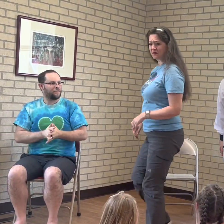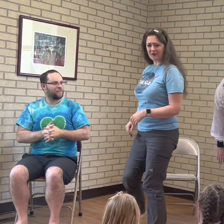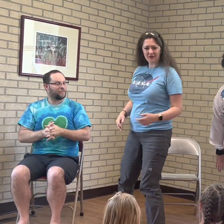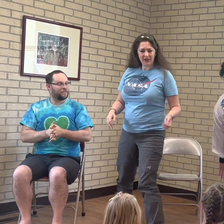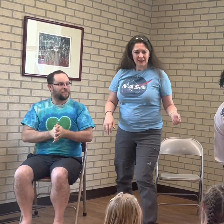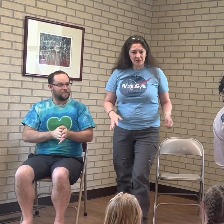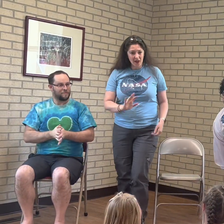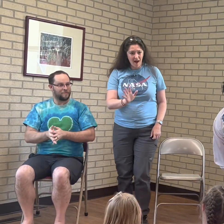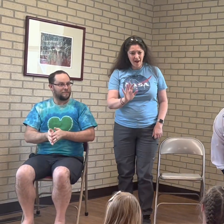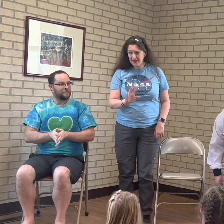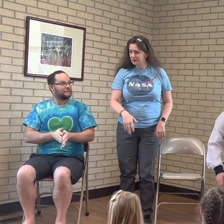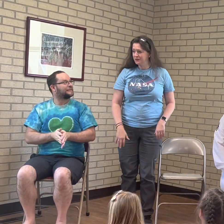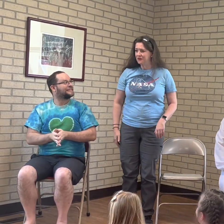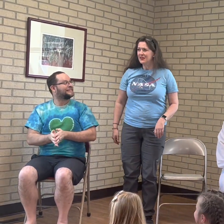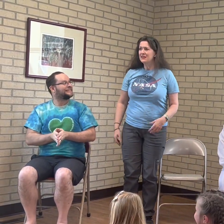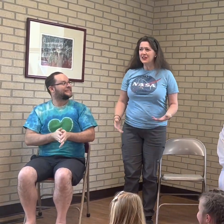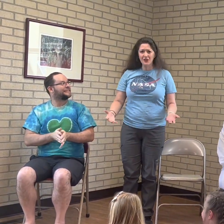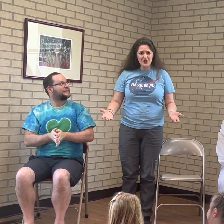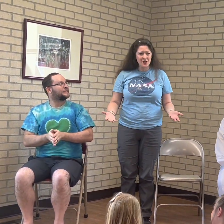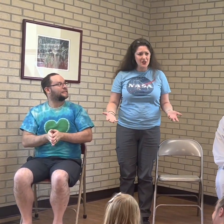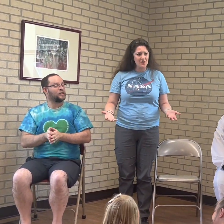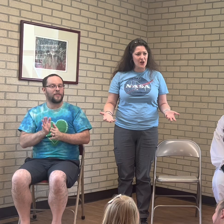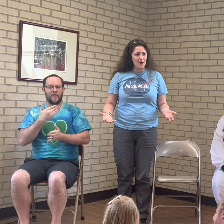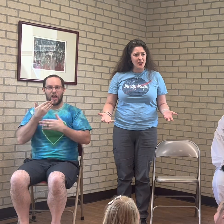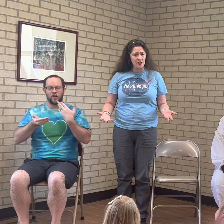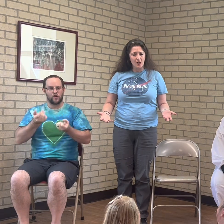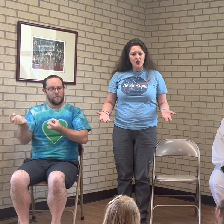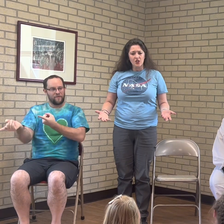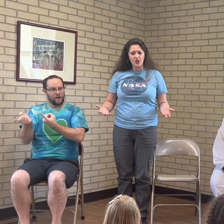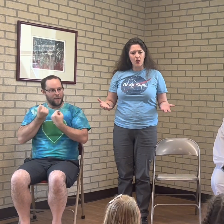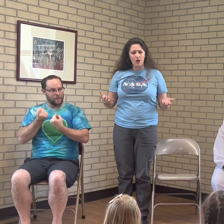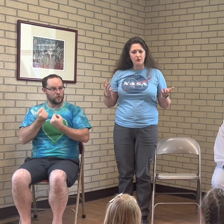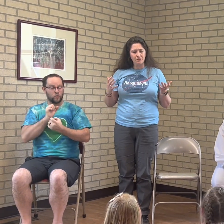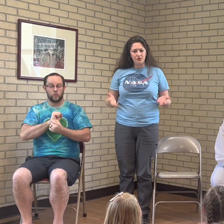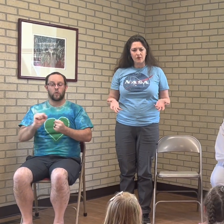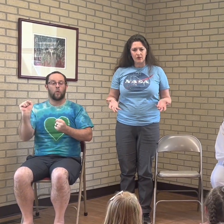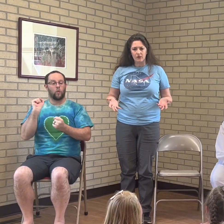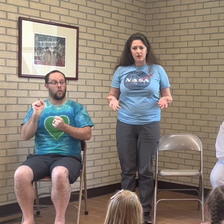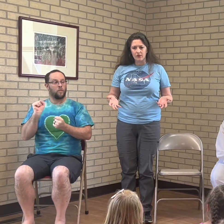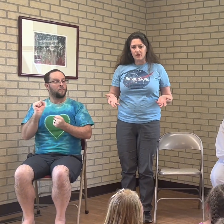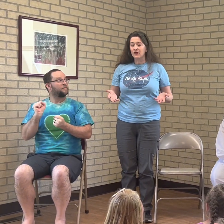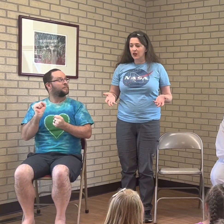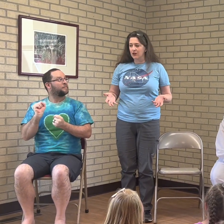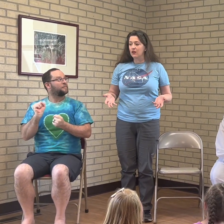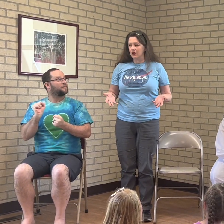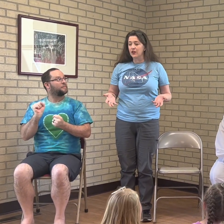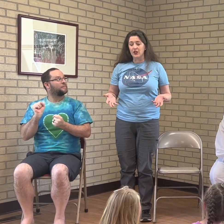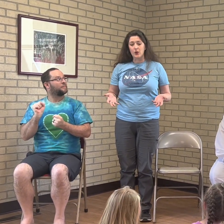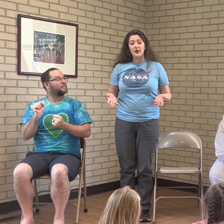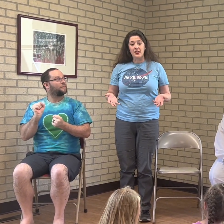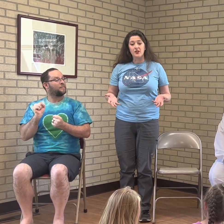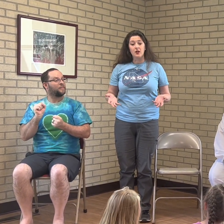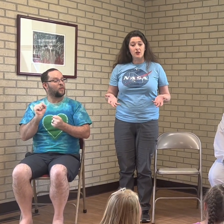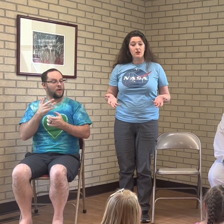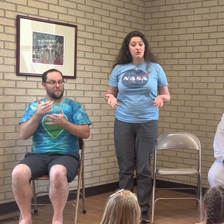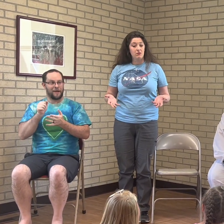Dr. Shannon: Thank you guys so much for coming! So you guys want to be astronauts?